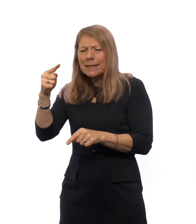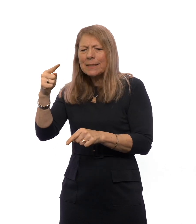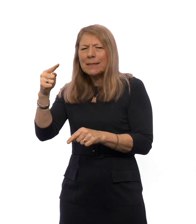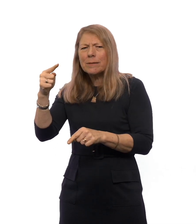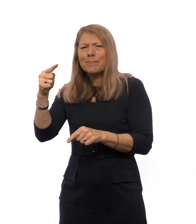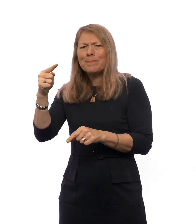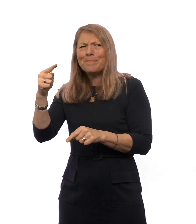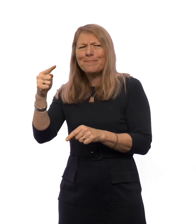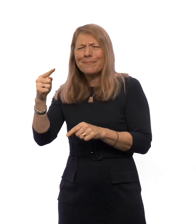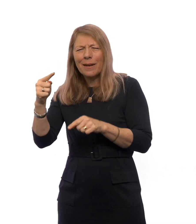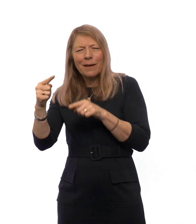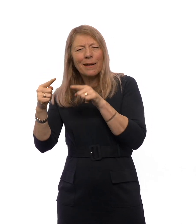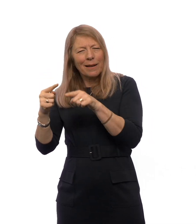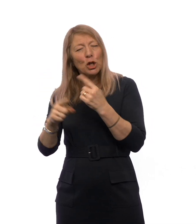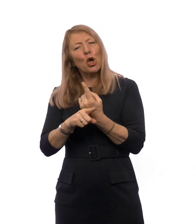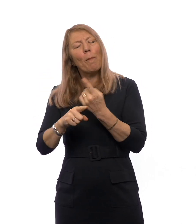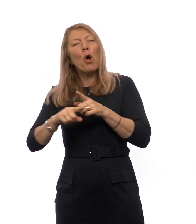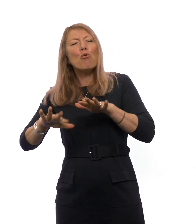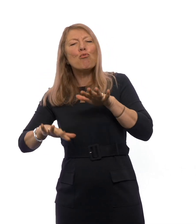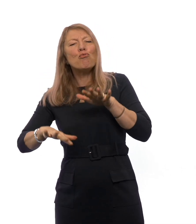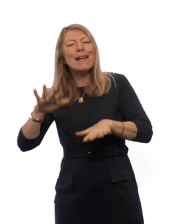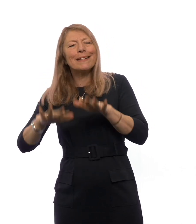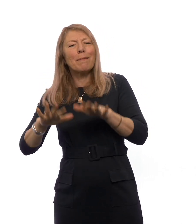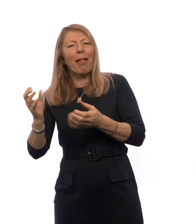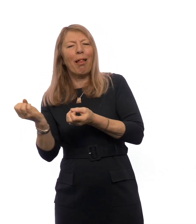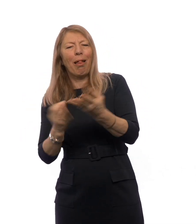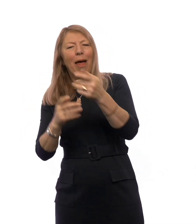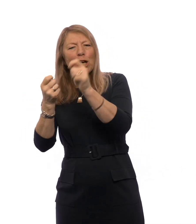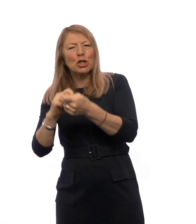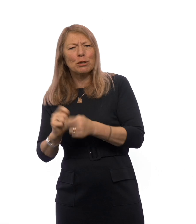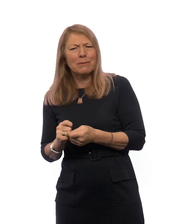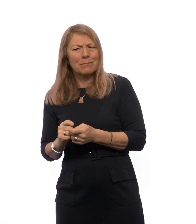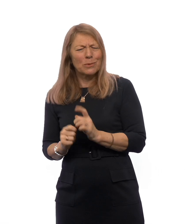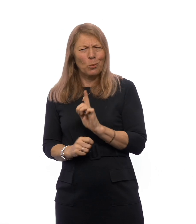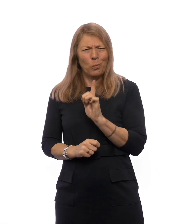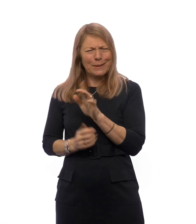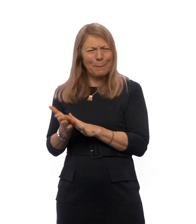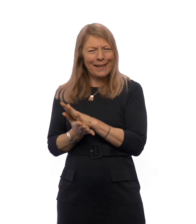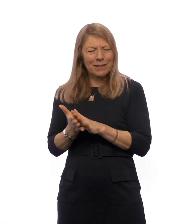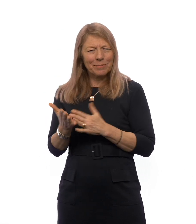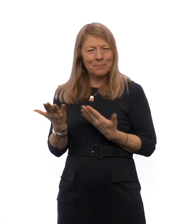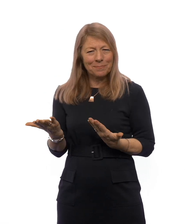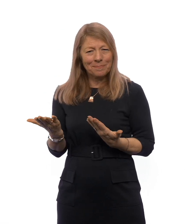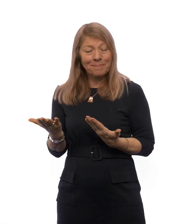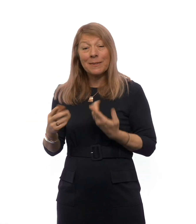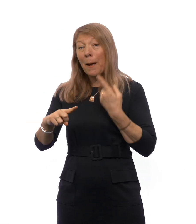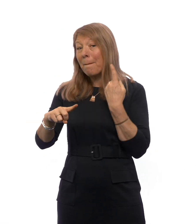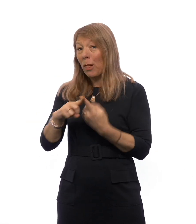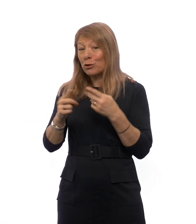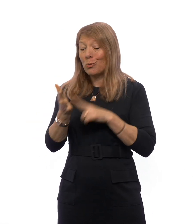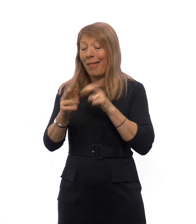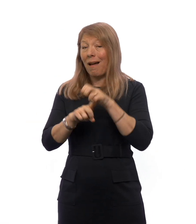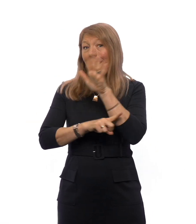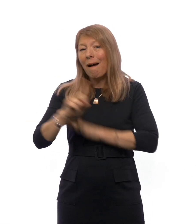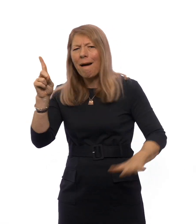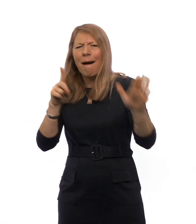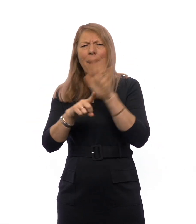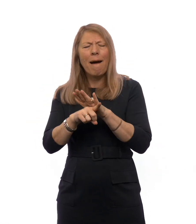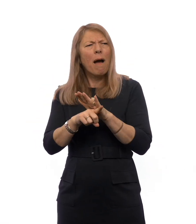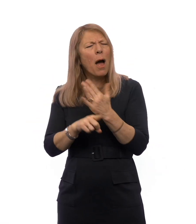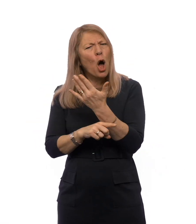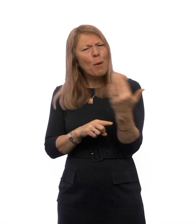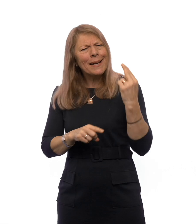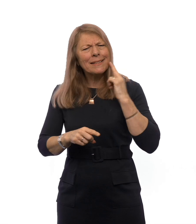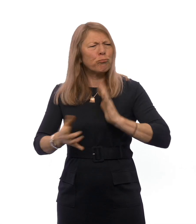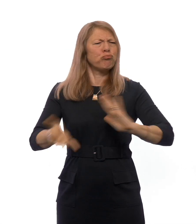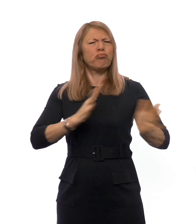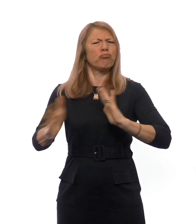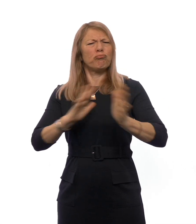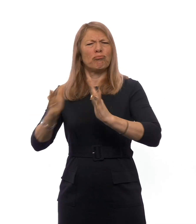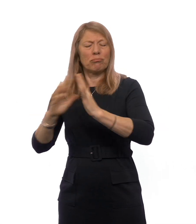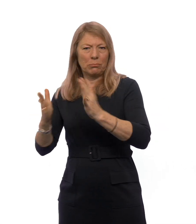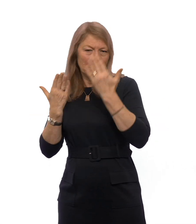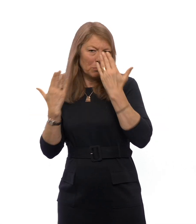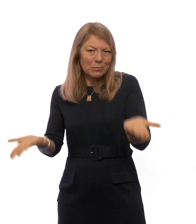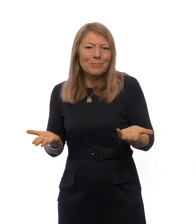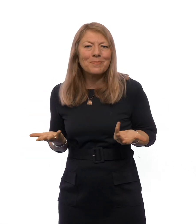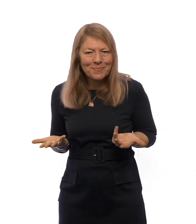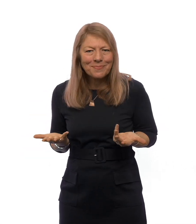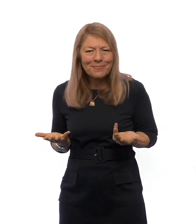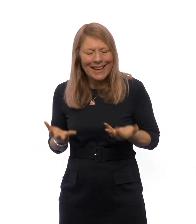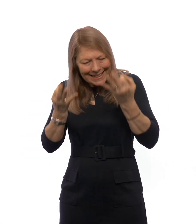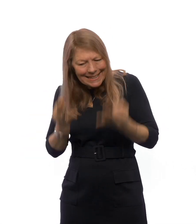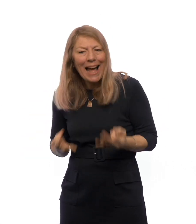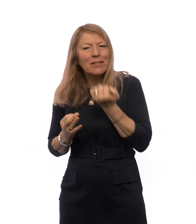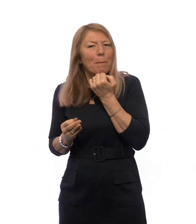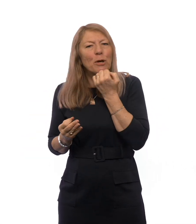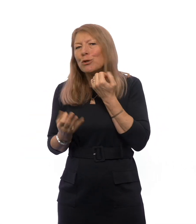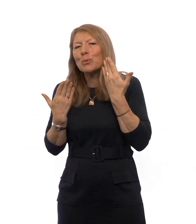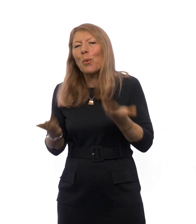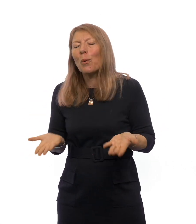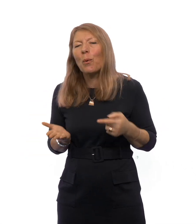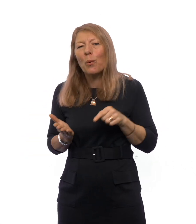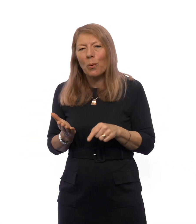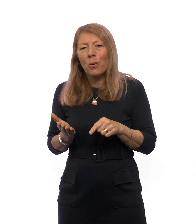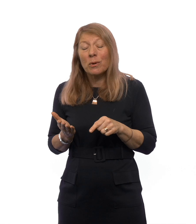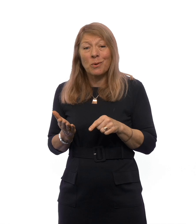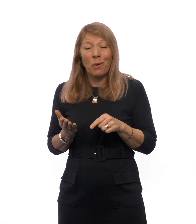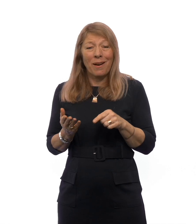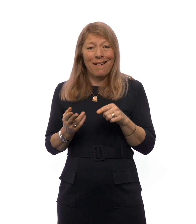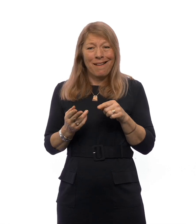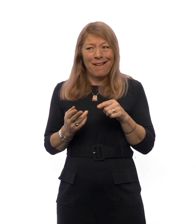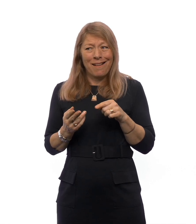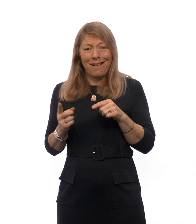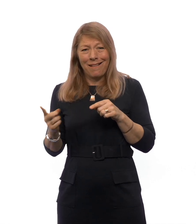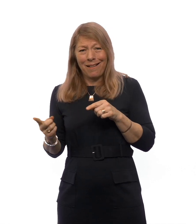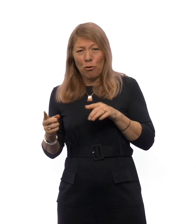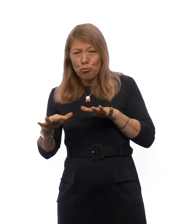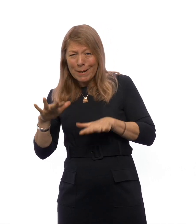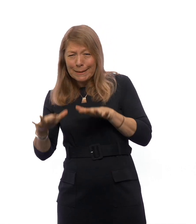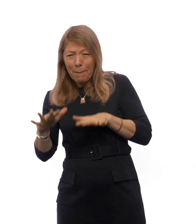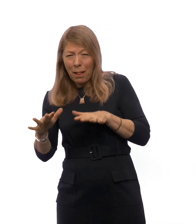Each of these factors may affect the impact the Bill has on the public purse.